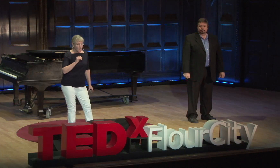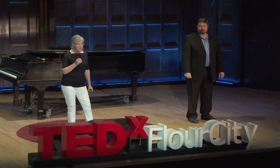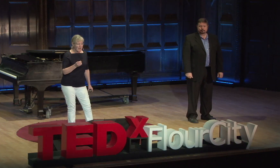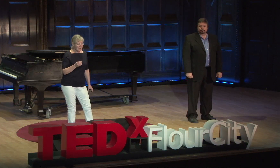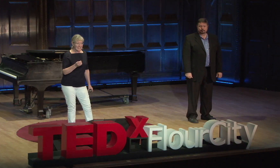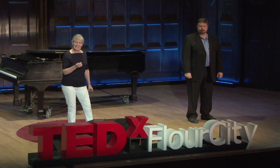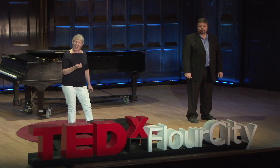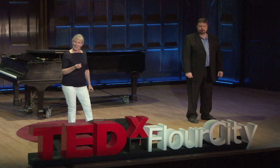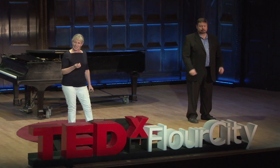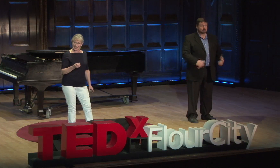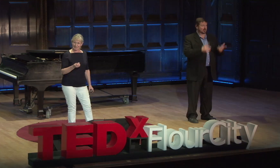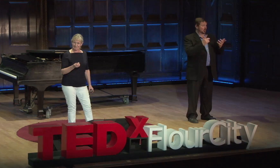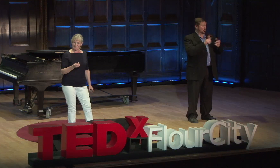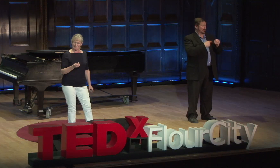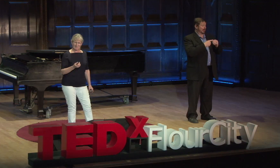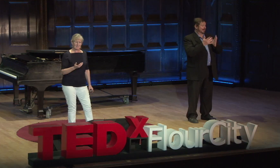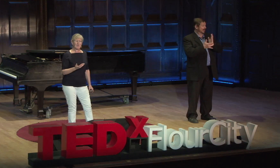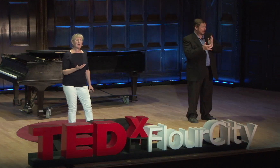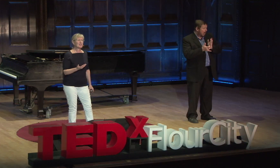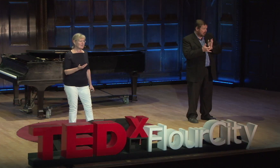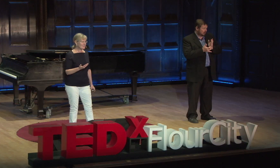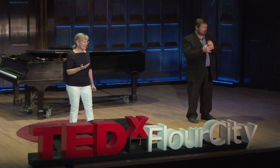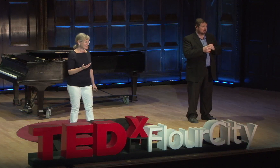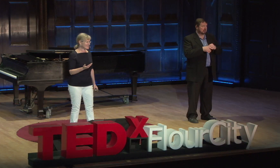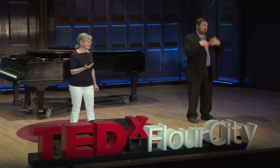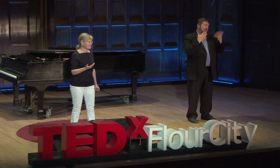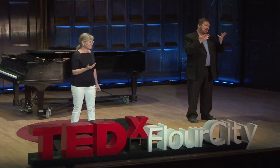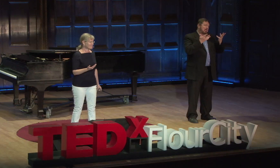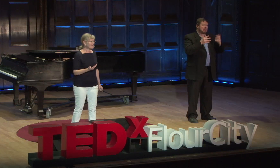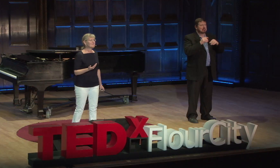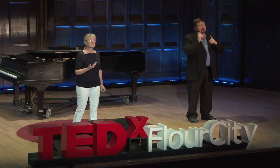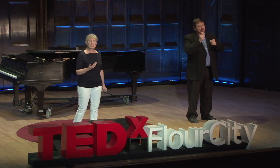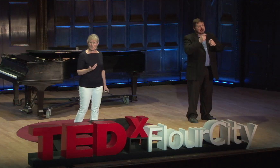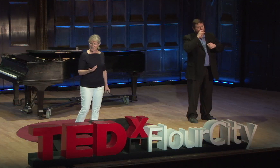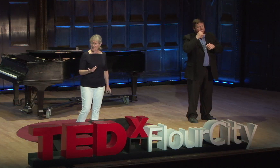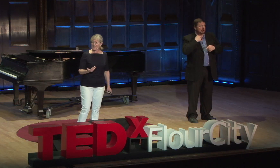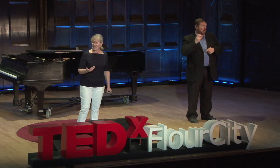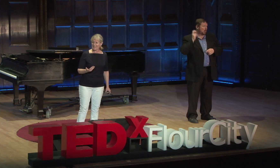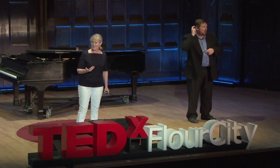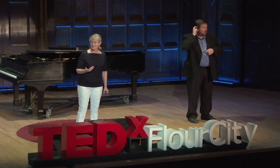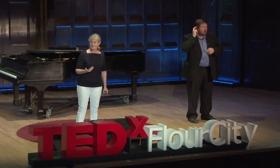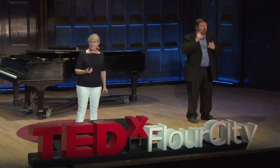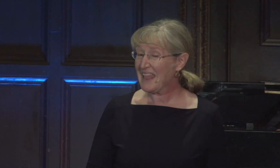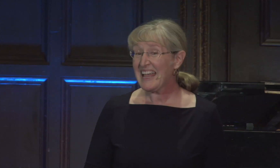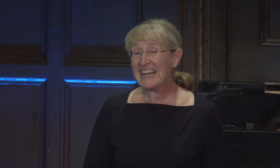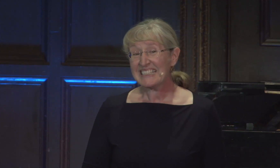What about technology? Cochlear implants. Digital hearing aids.